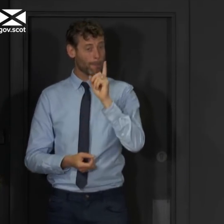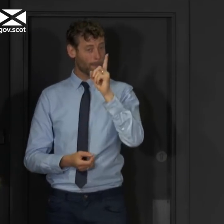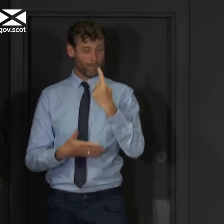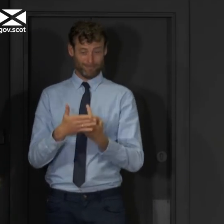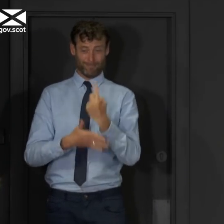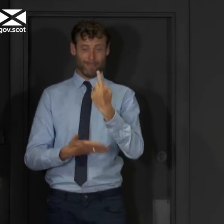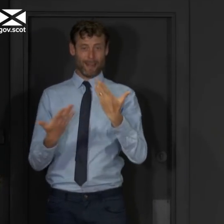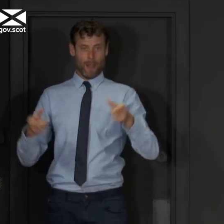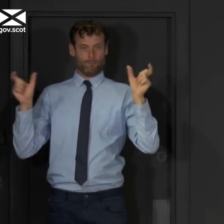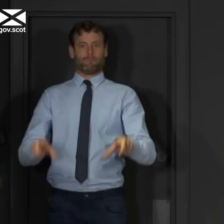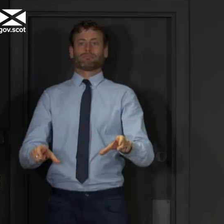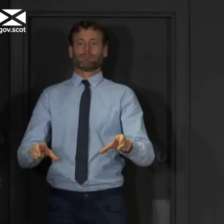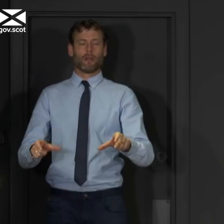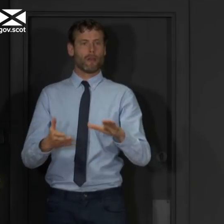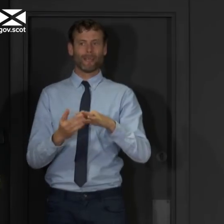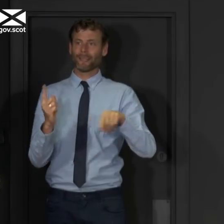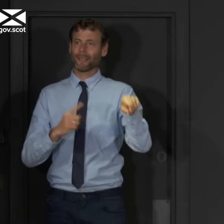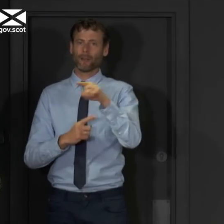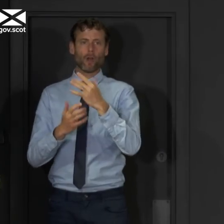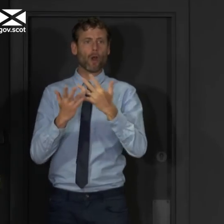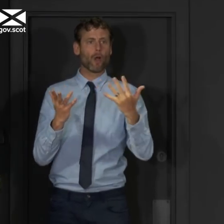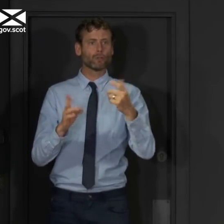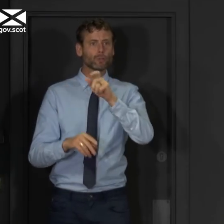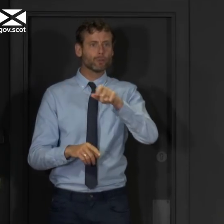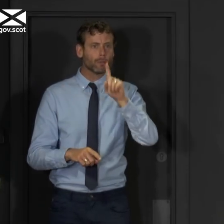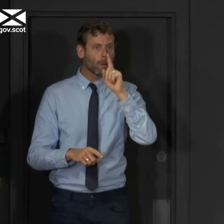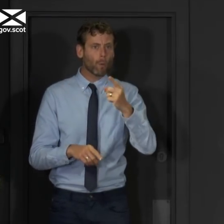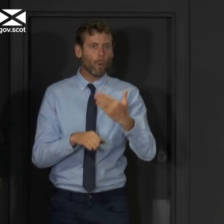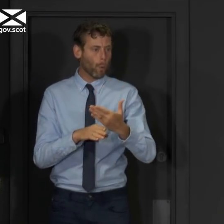And that can be especially important for higher education students, who, unlike further education